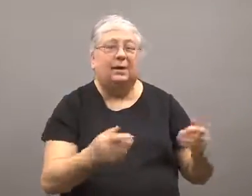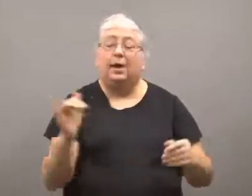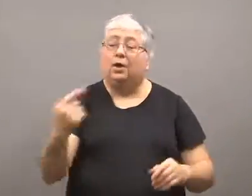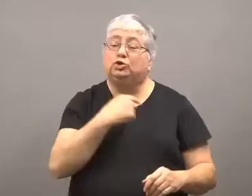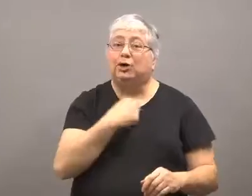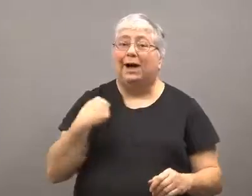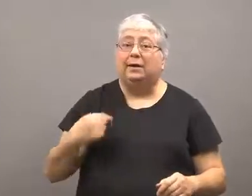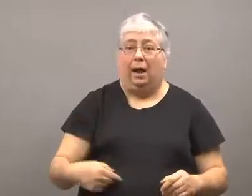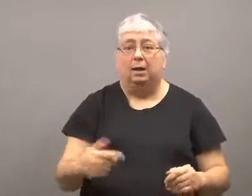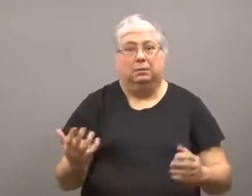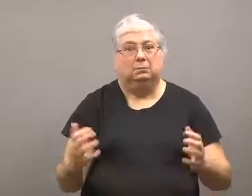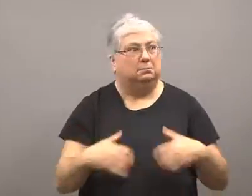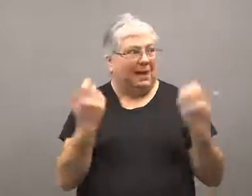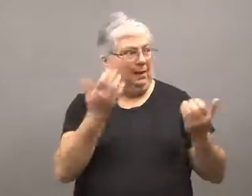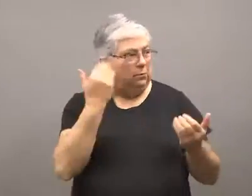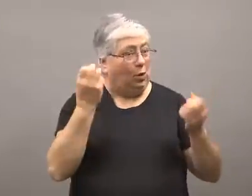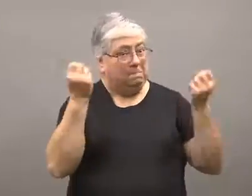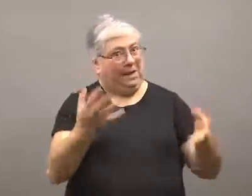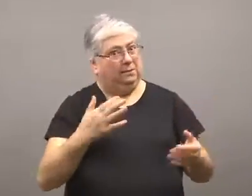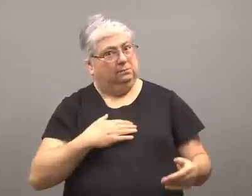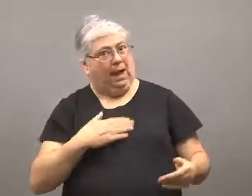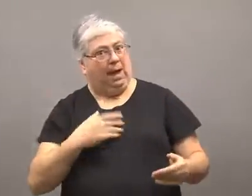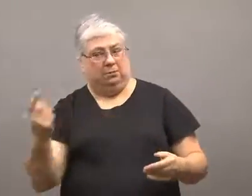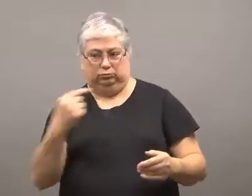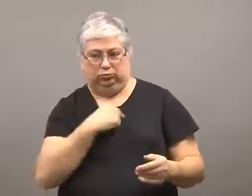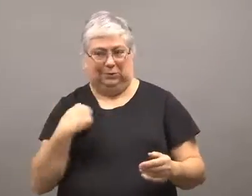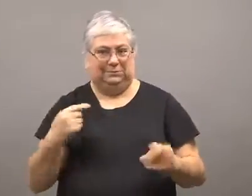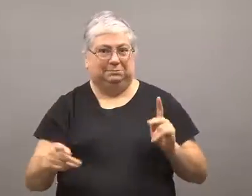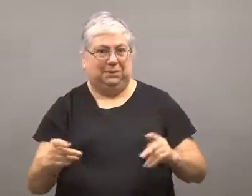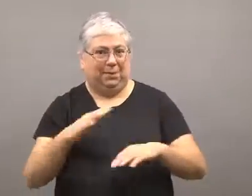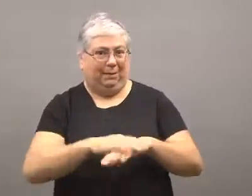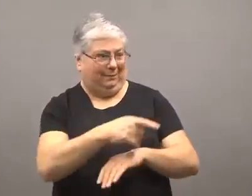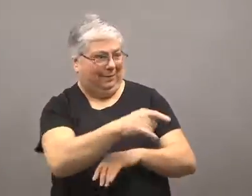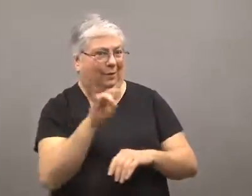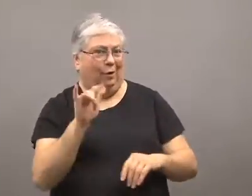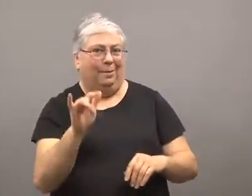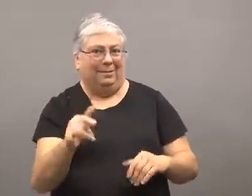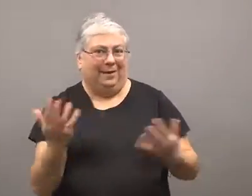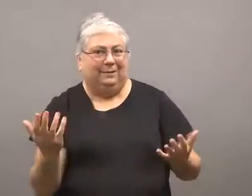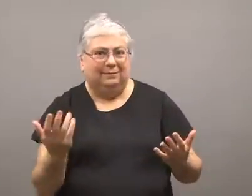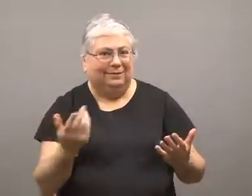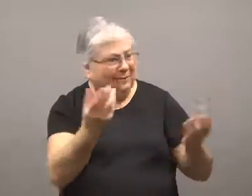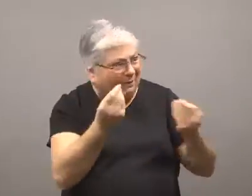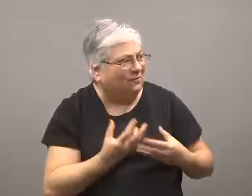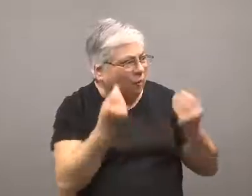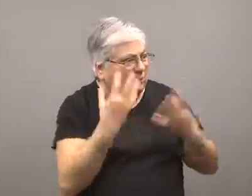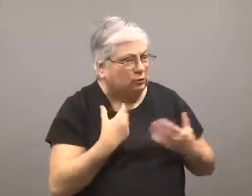China is upset because many Chinese citizens were on the plane.